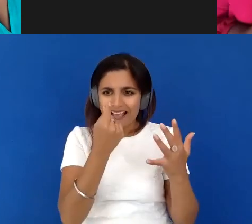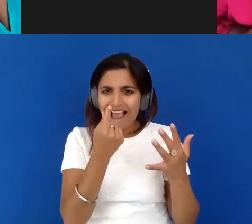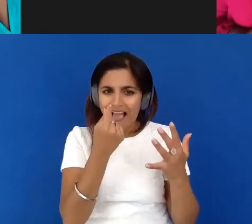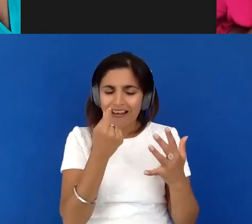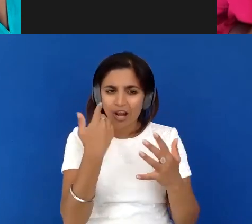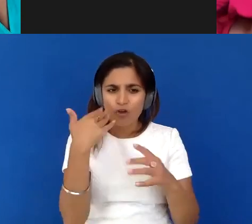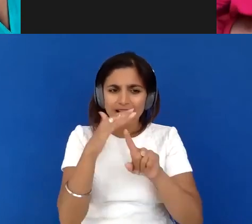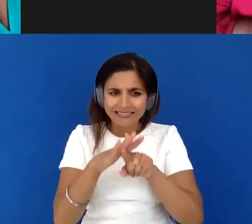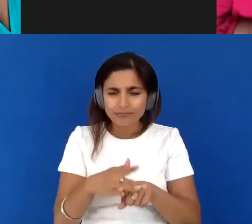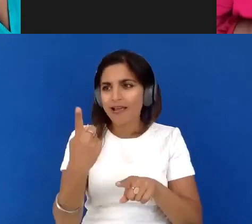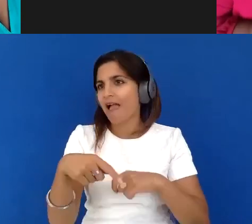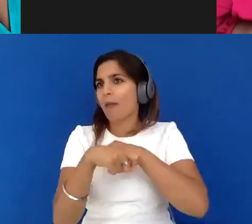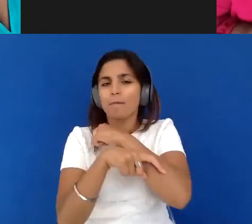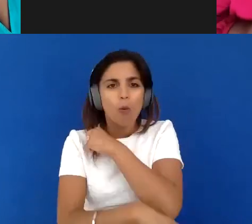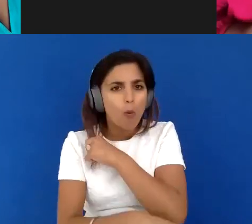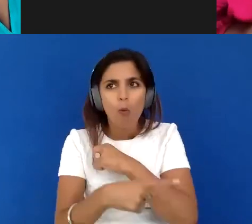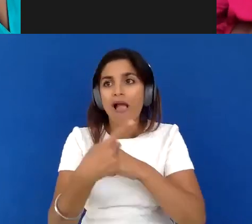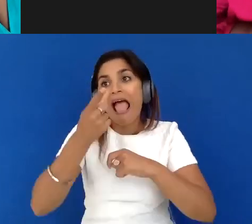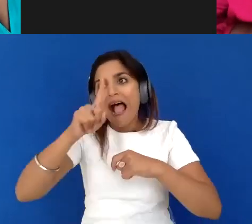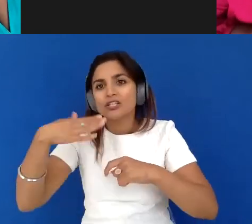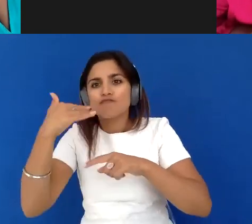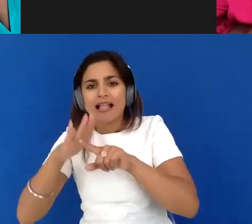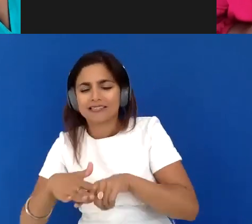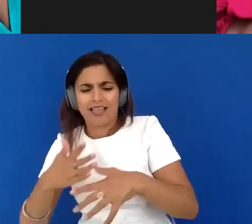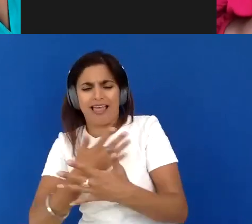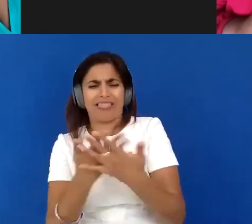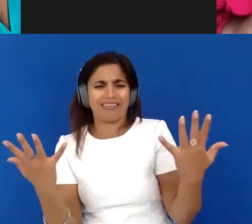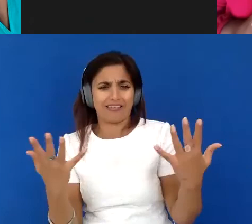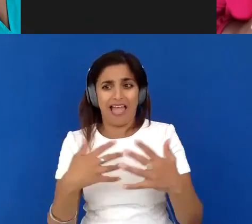racist you can be anything and racist you could be anything and sexist as we know